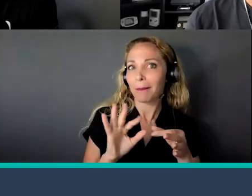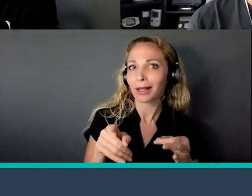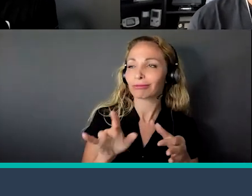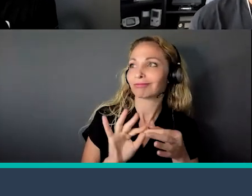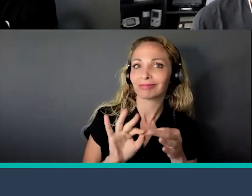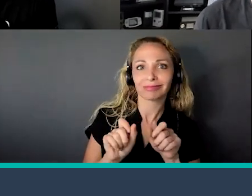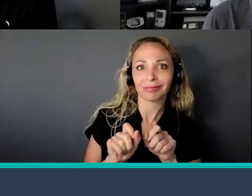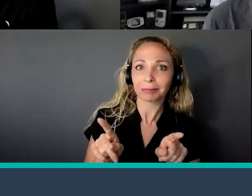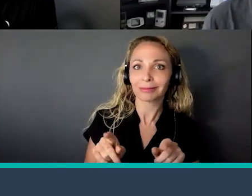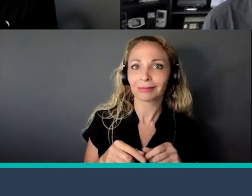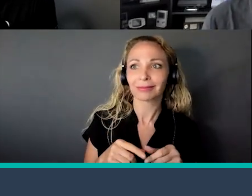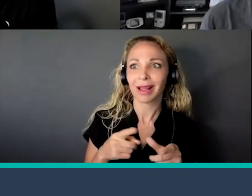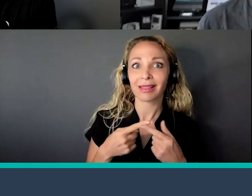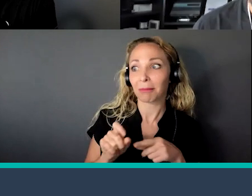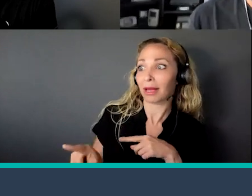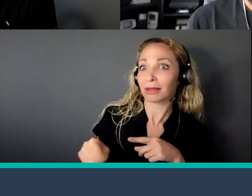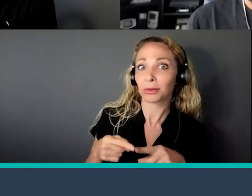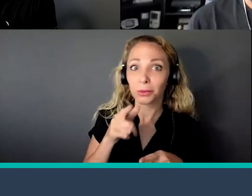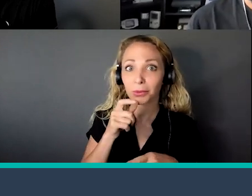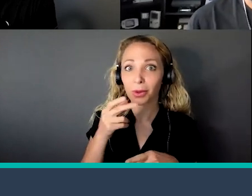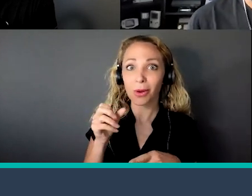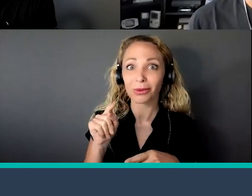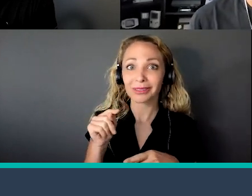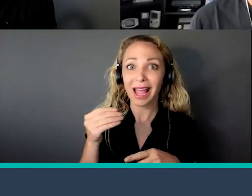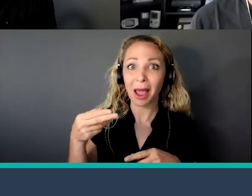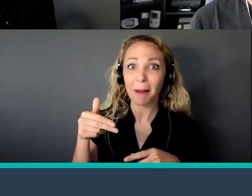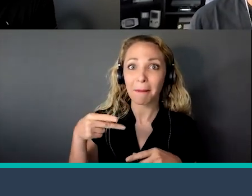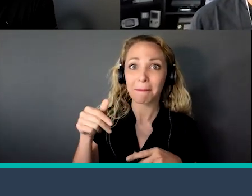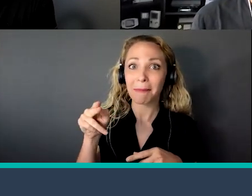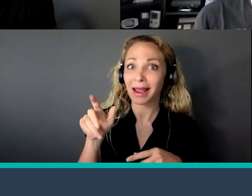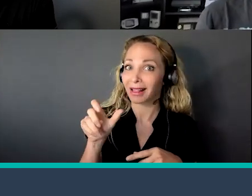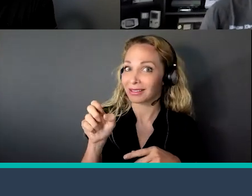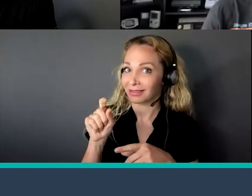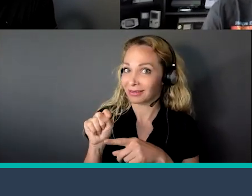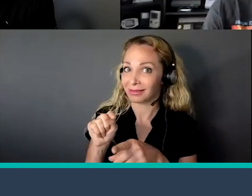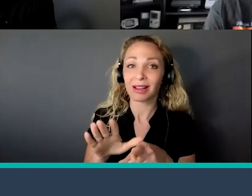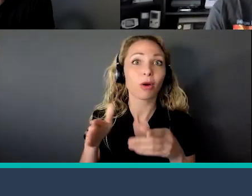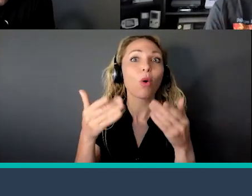HOST AND PANELISTS. GO AHEAD AND CHANGE THANK YOU EVERYONE, AND EVERYONE CAN SEE HOW WITTY AND AMAZING YOU ARE.